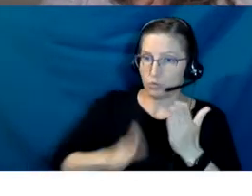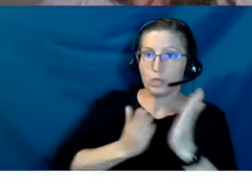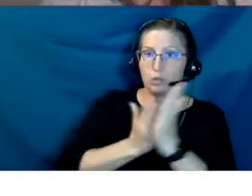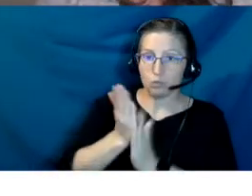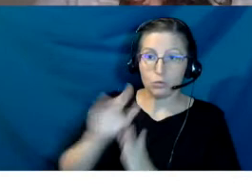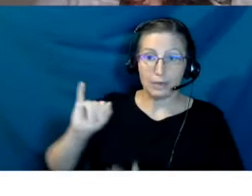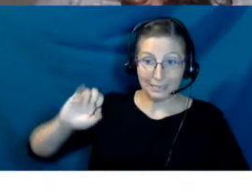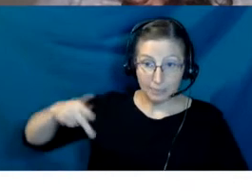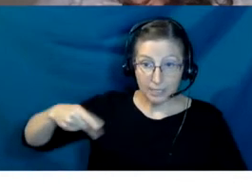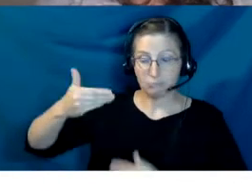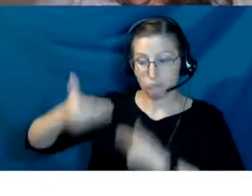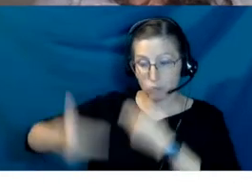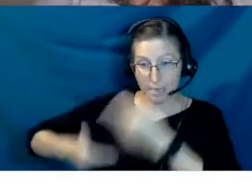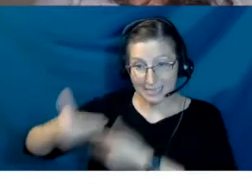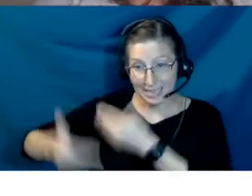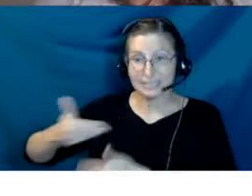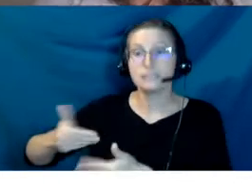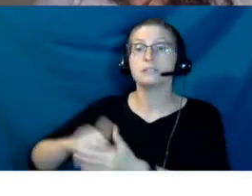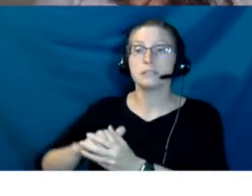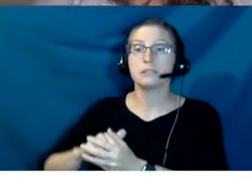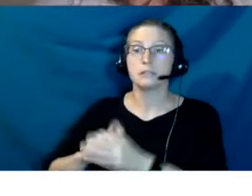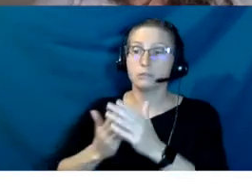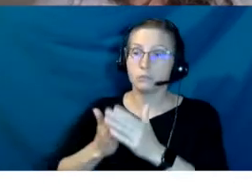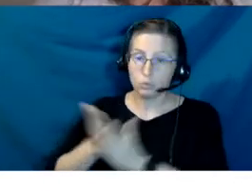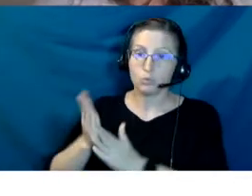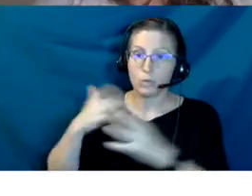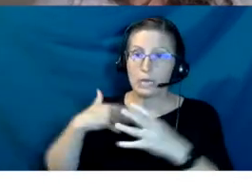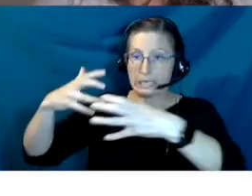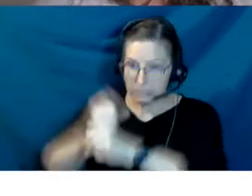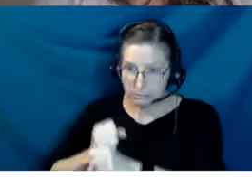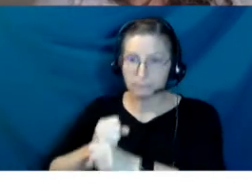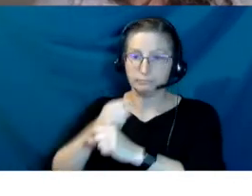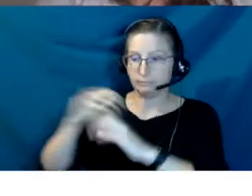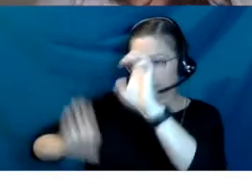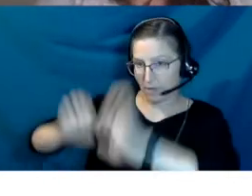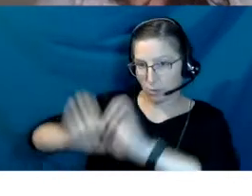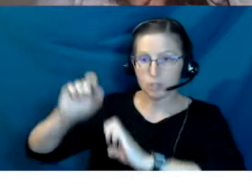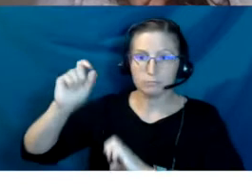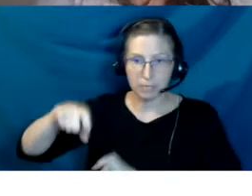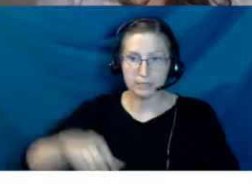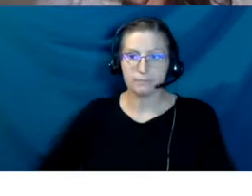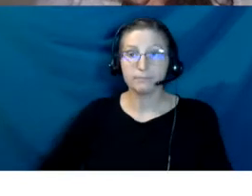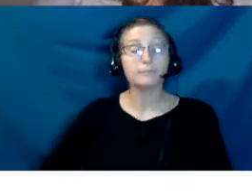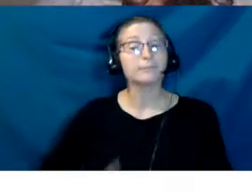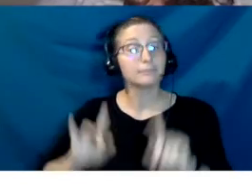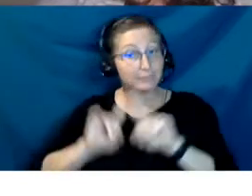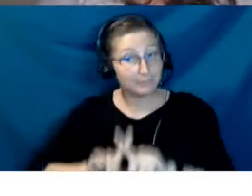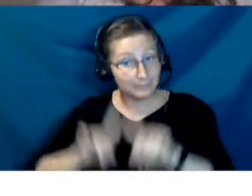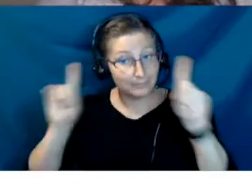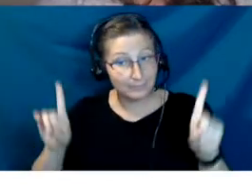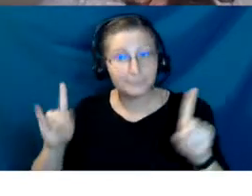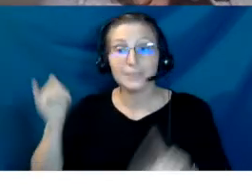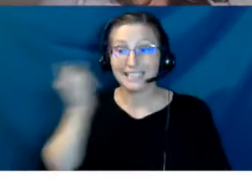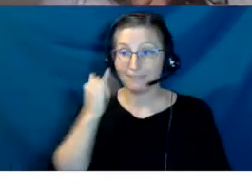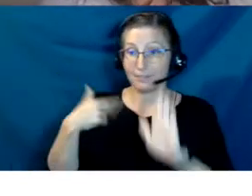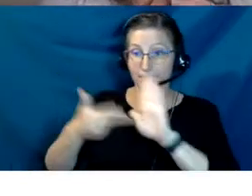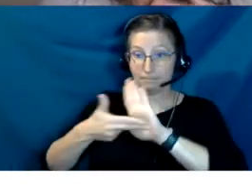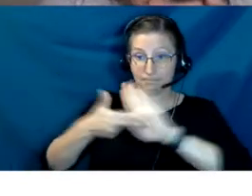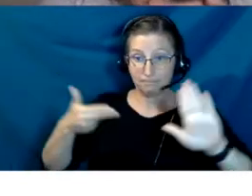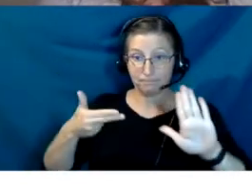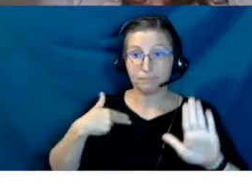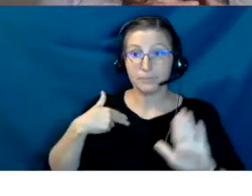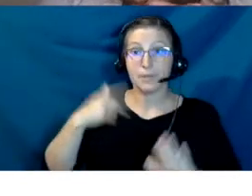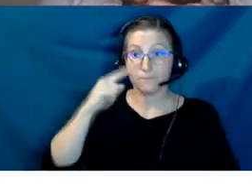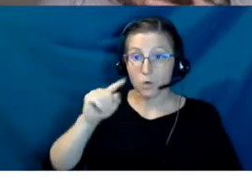However, when you identify a student on WDBTAP’s registry, it does allow WDBTAP to support